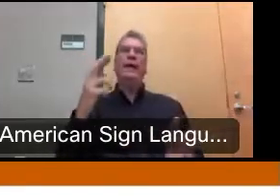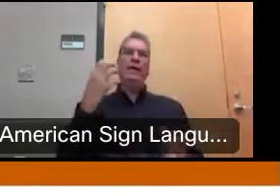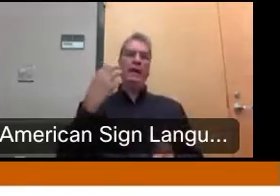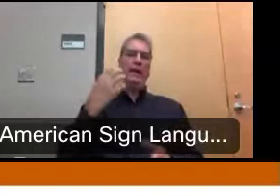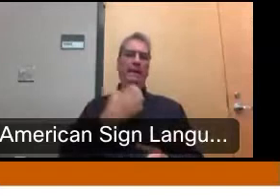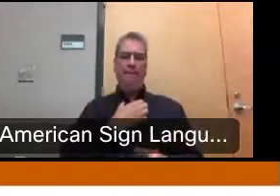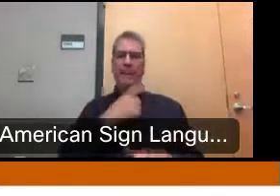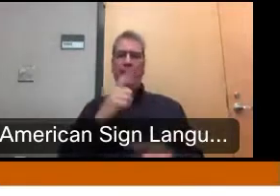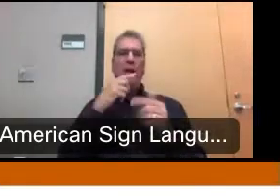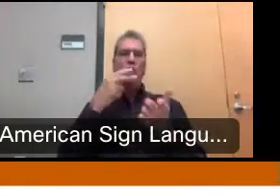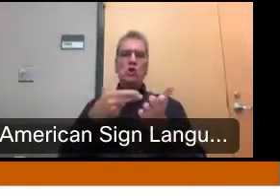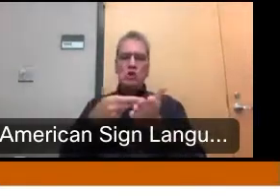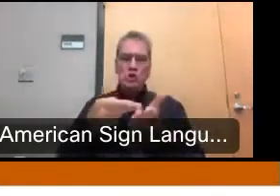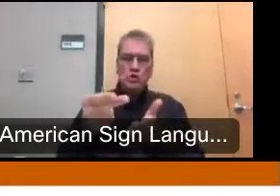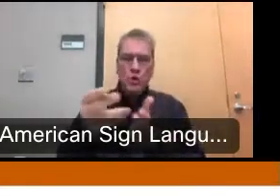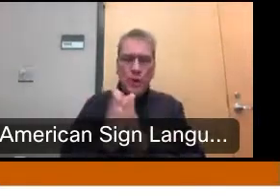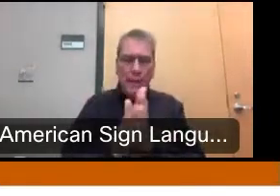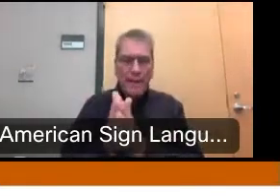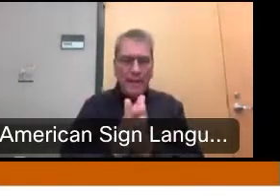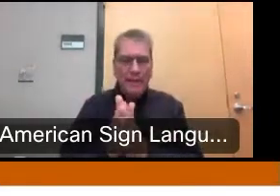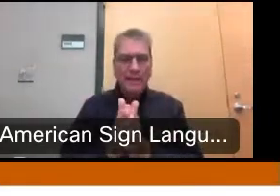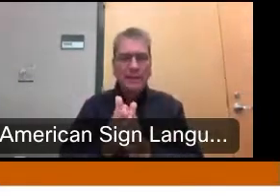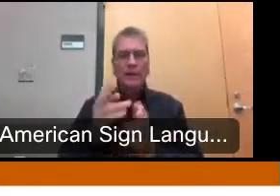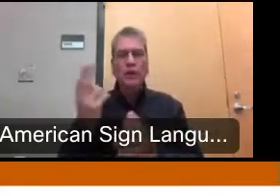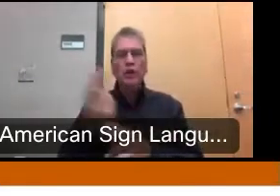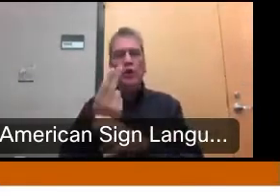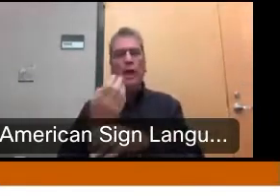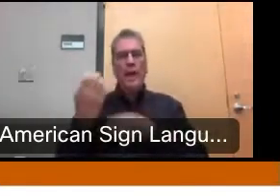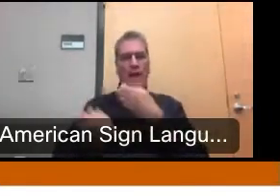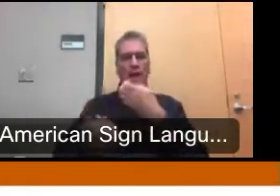initiative using emotional appeals to prevent young people from starting smoking.